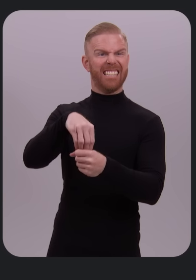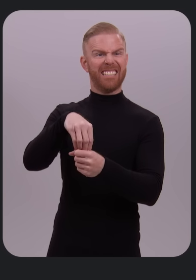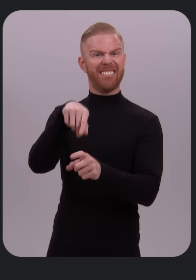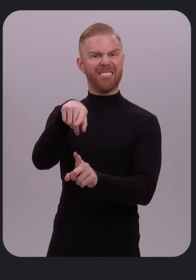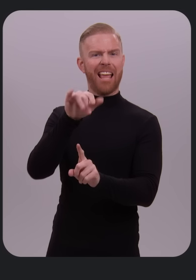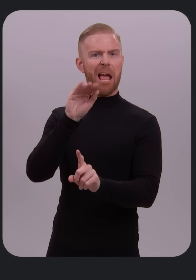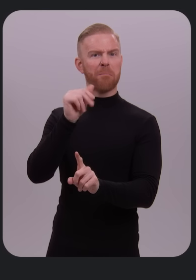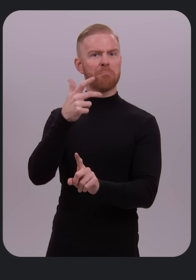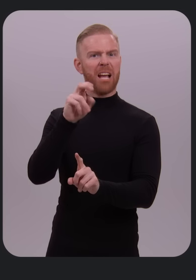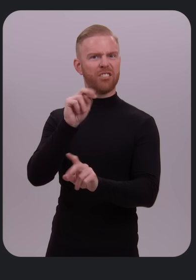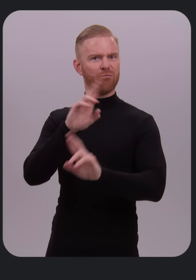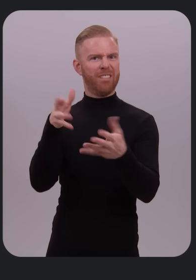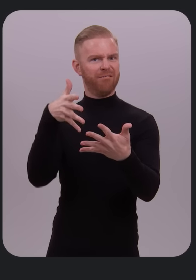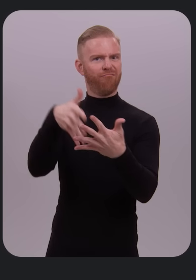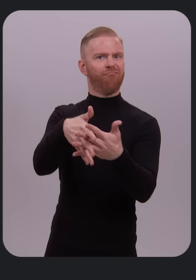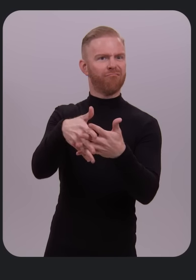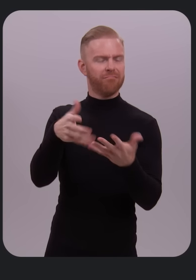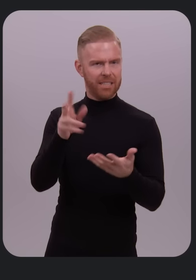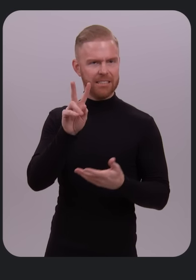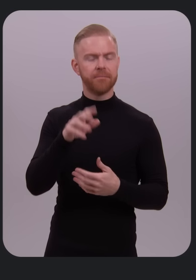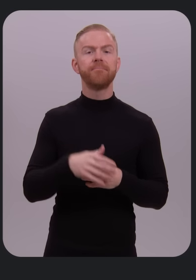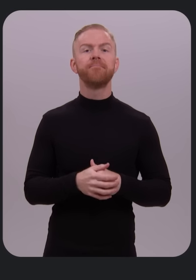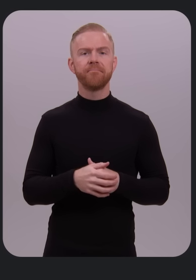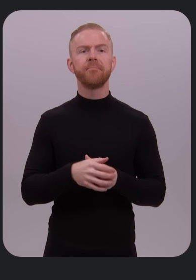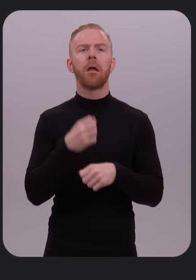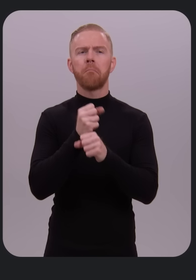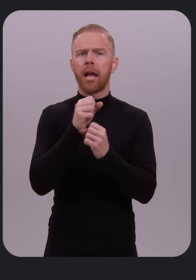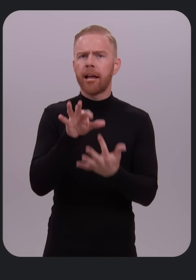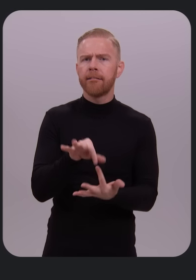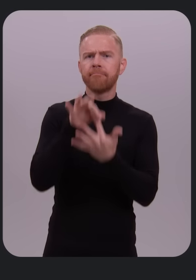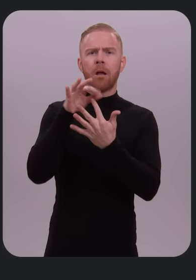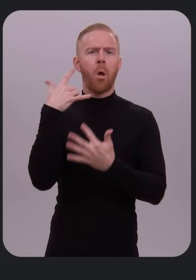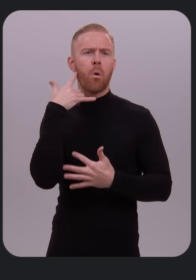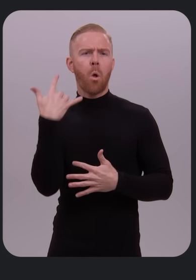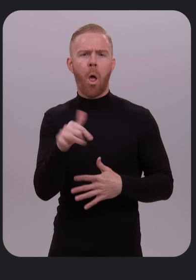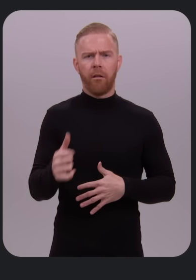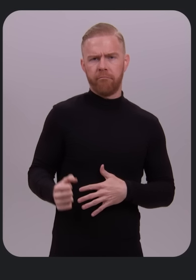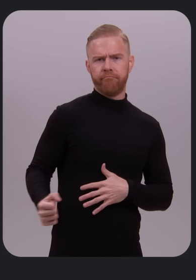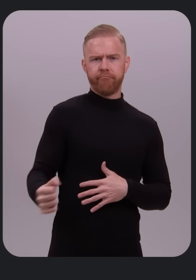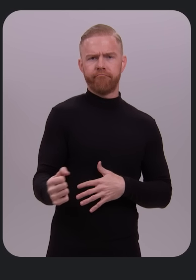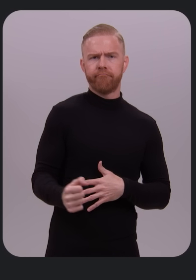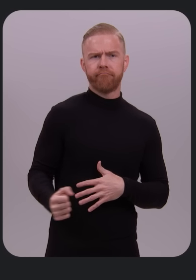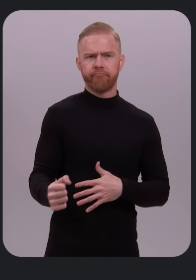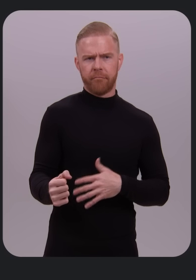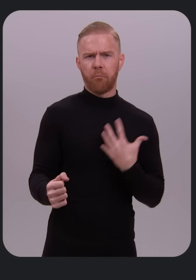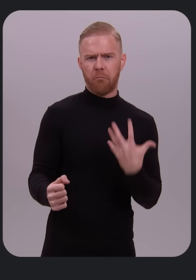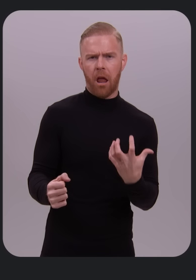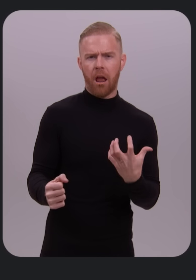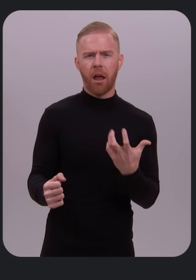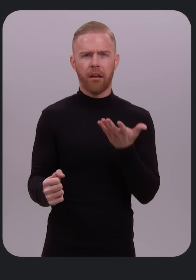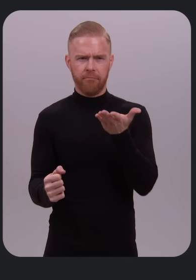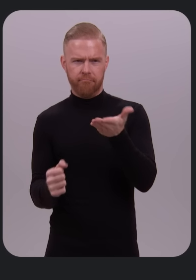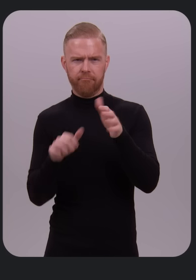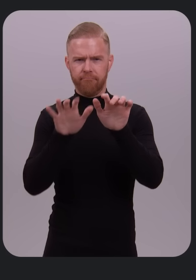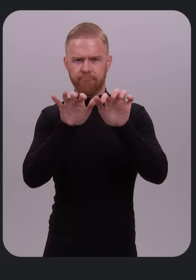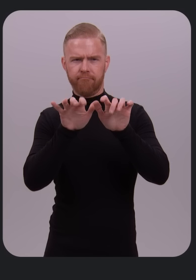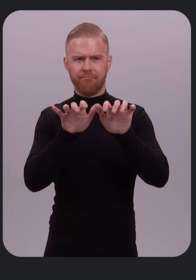We can create a custom gold gear shift just by describing it. There it is, pretty cool.